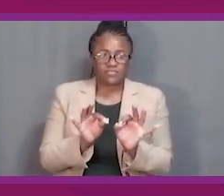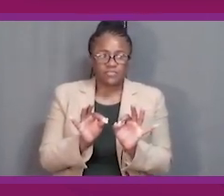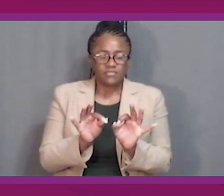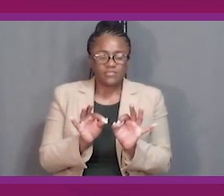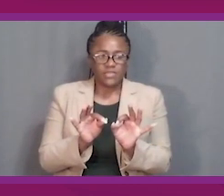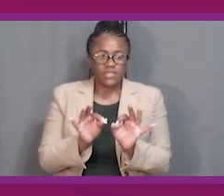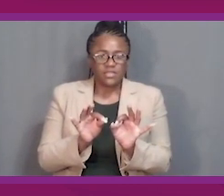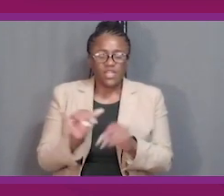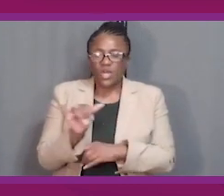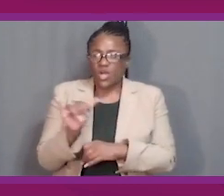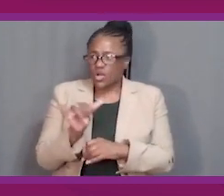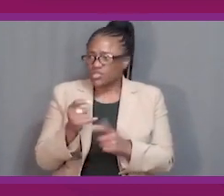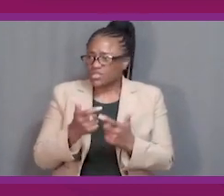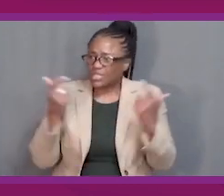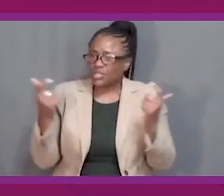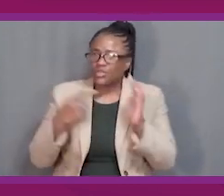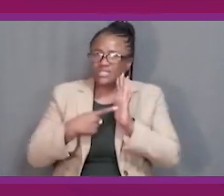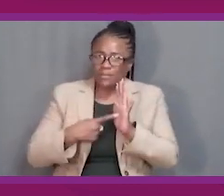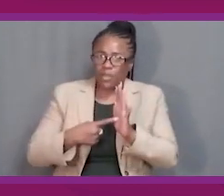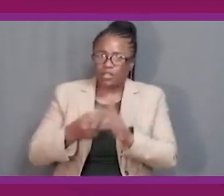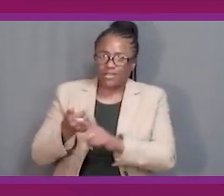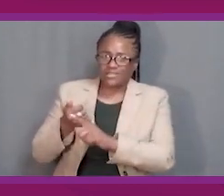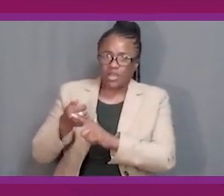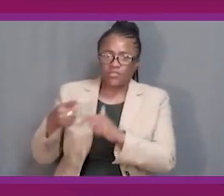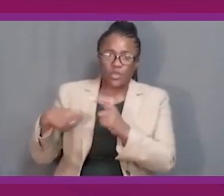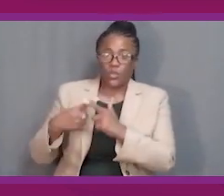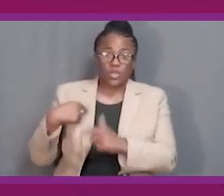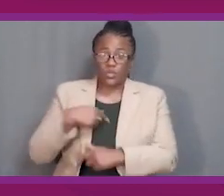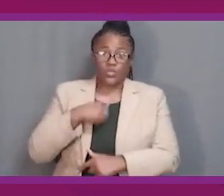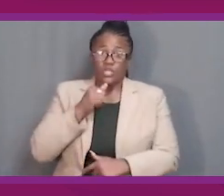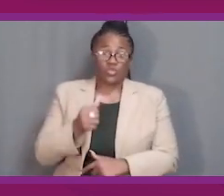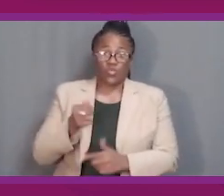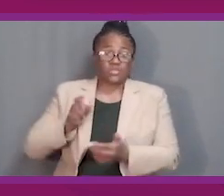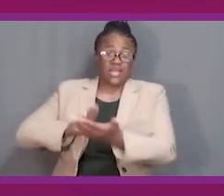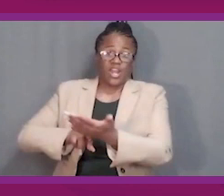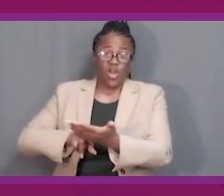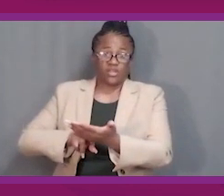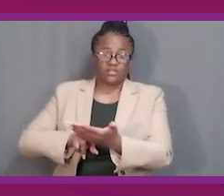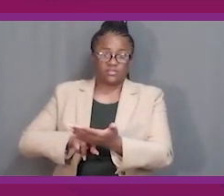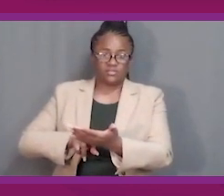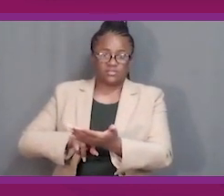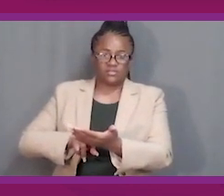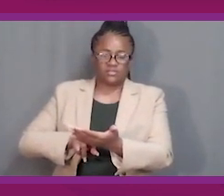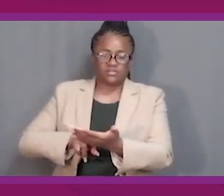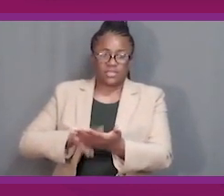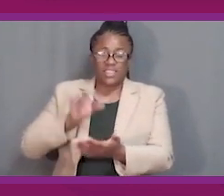because it indicates that we don't care and that we are not aligned with the world on this climate